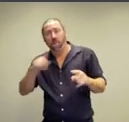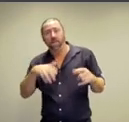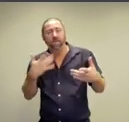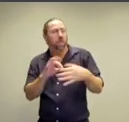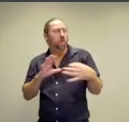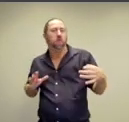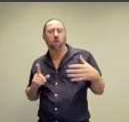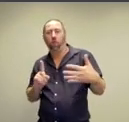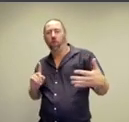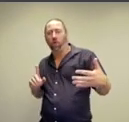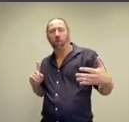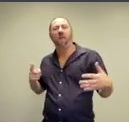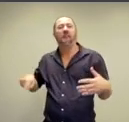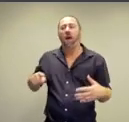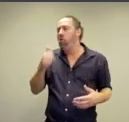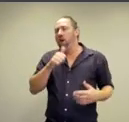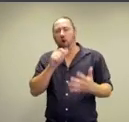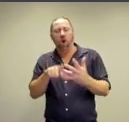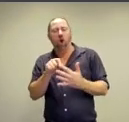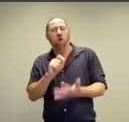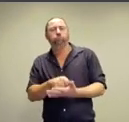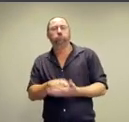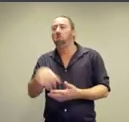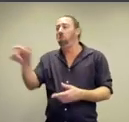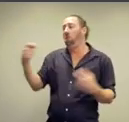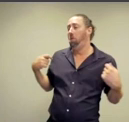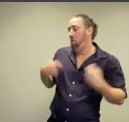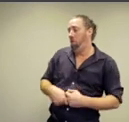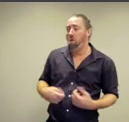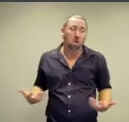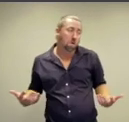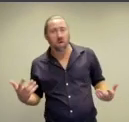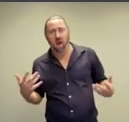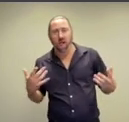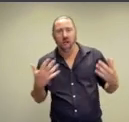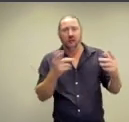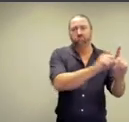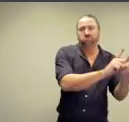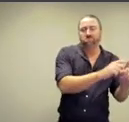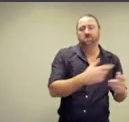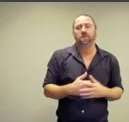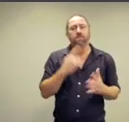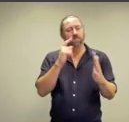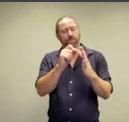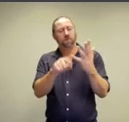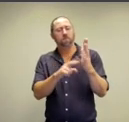You know, who might engage in practices like op shopping. One thing that I guess punks are